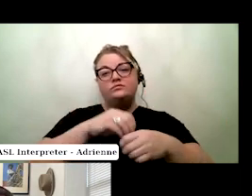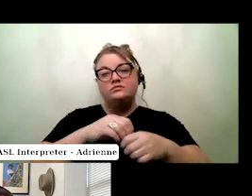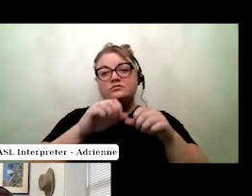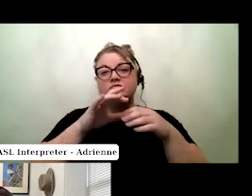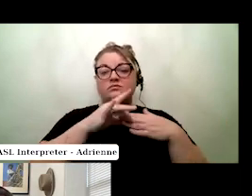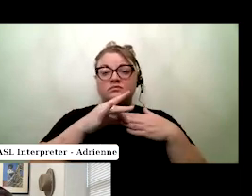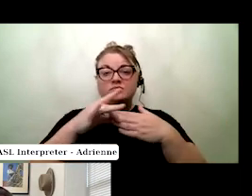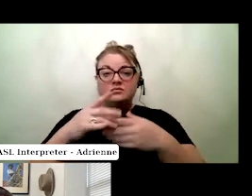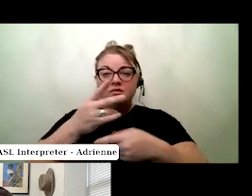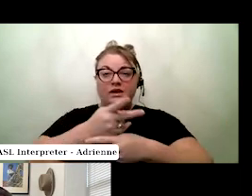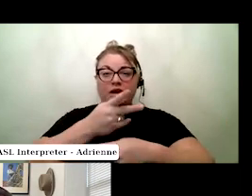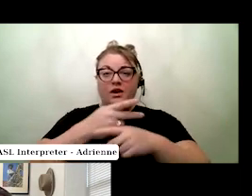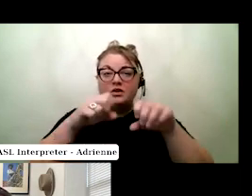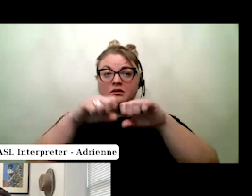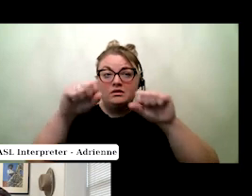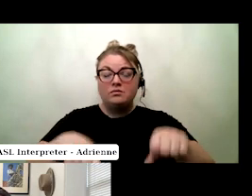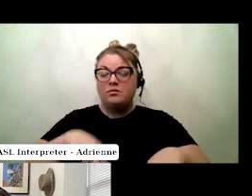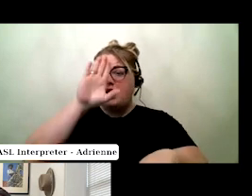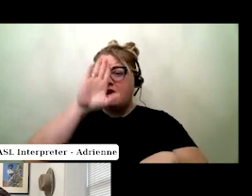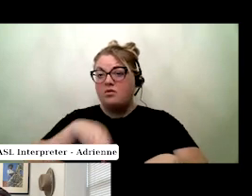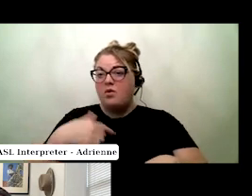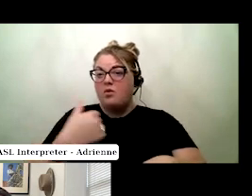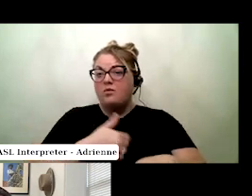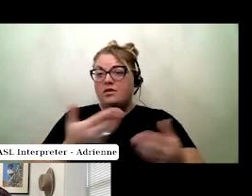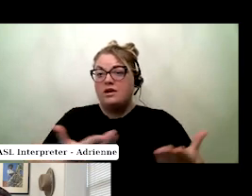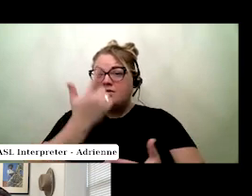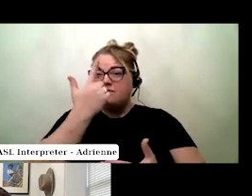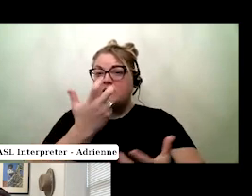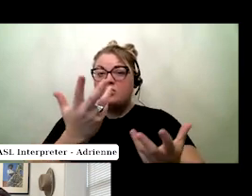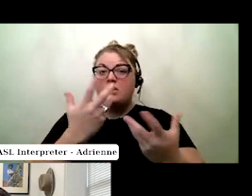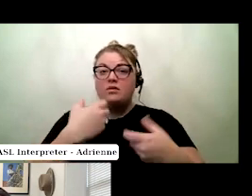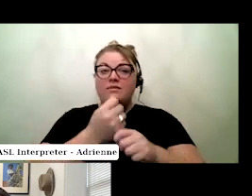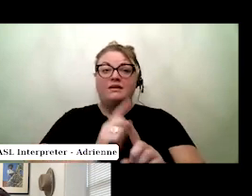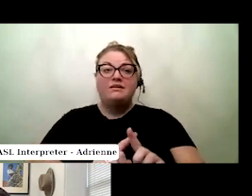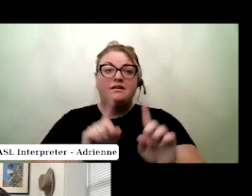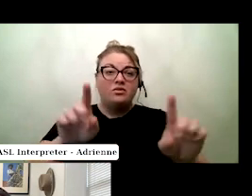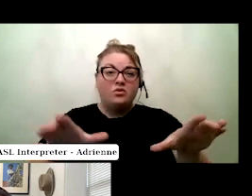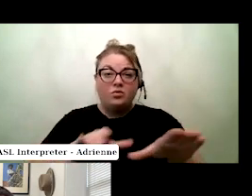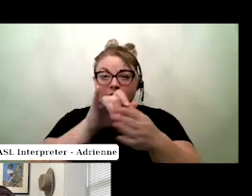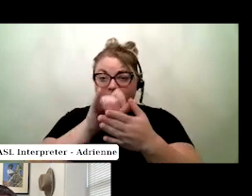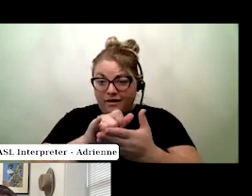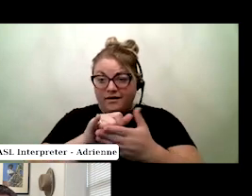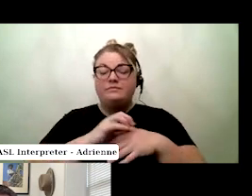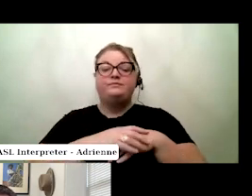And I know all of us are here because we wanna make a difference in doing that.